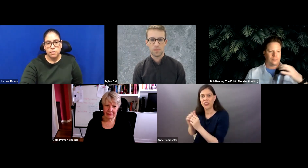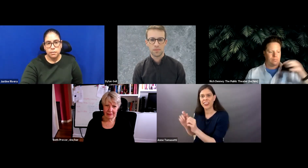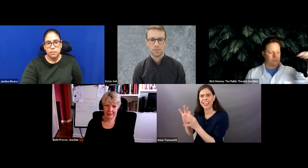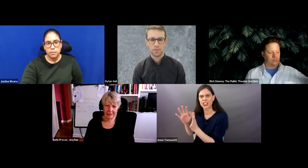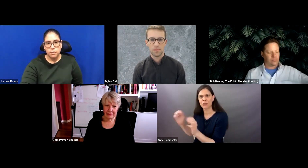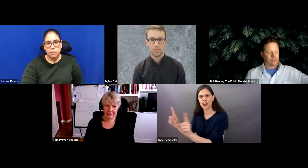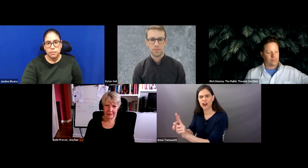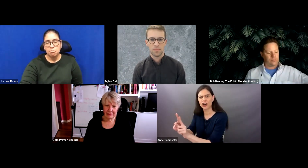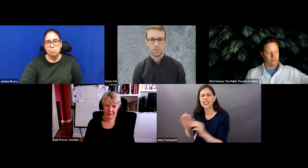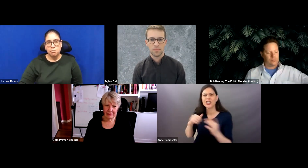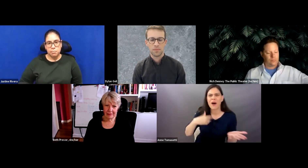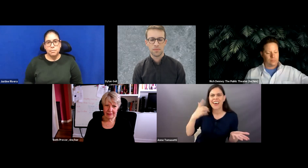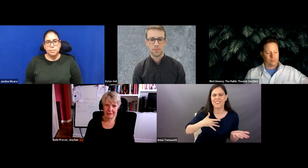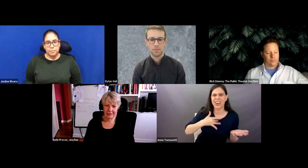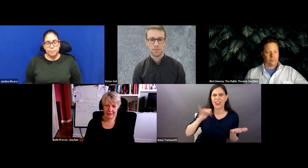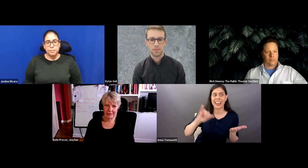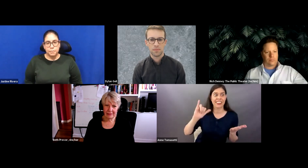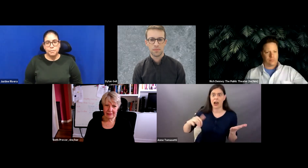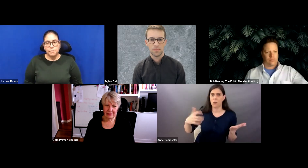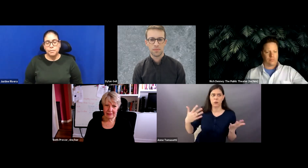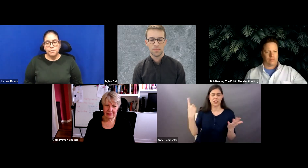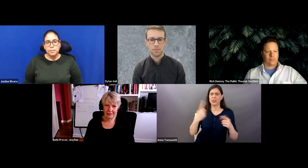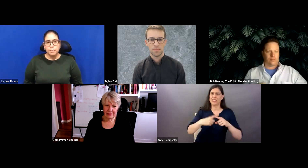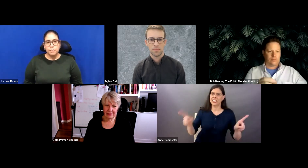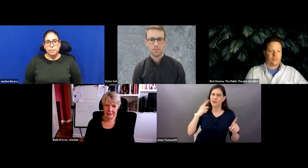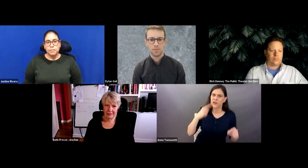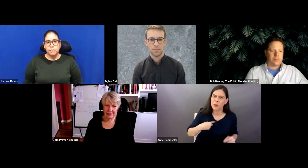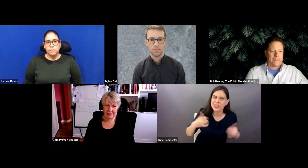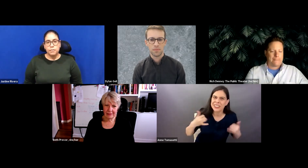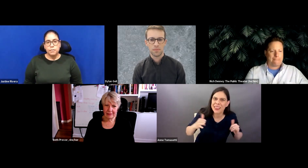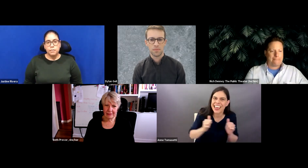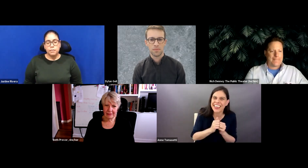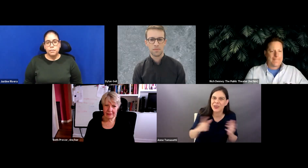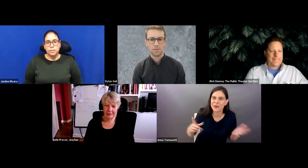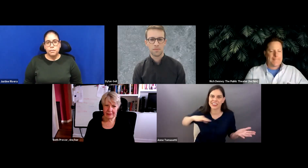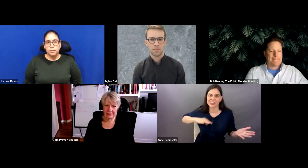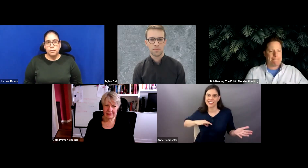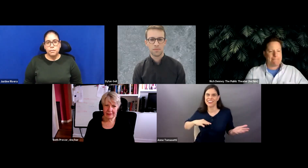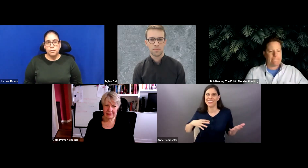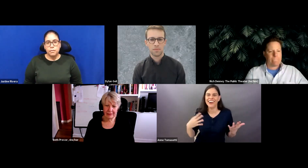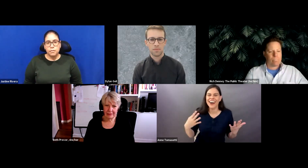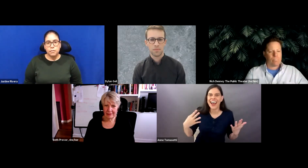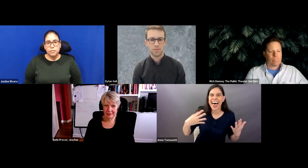their words?" And onstage with interpreters, it's very different. So this was a different experience for me. And